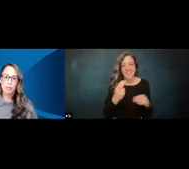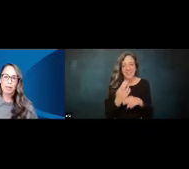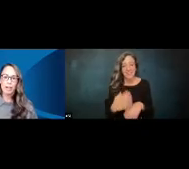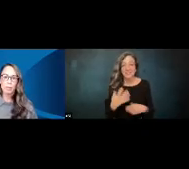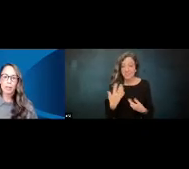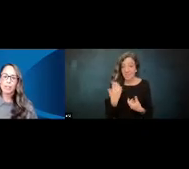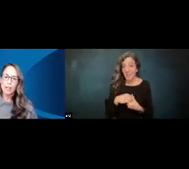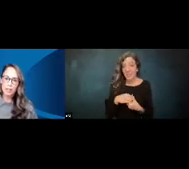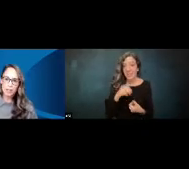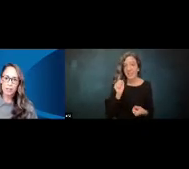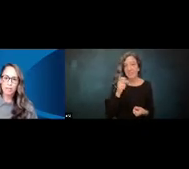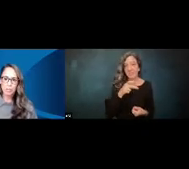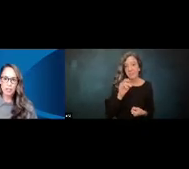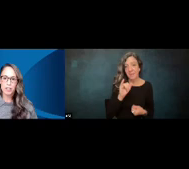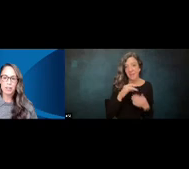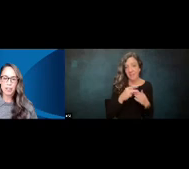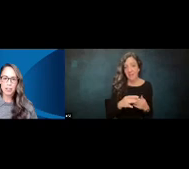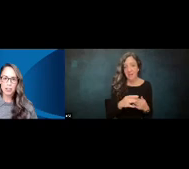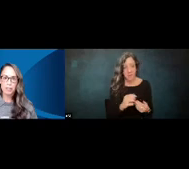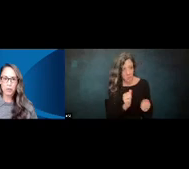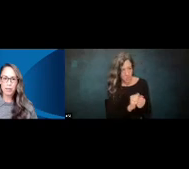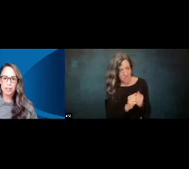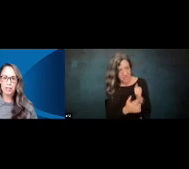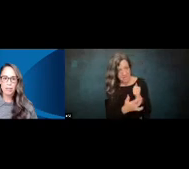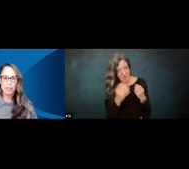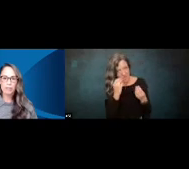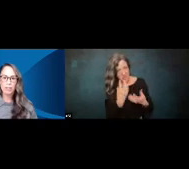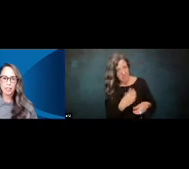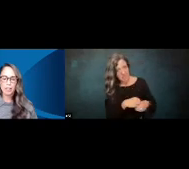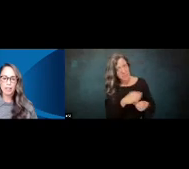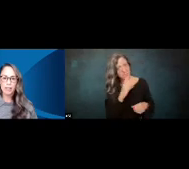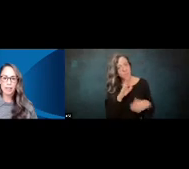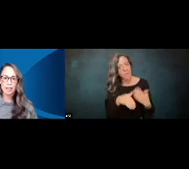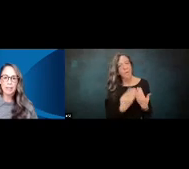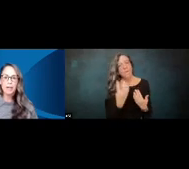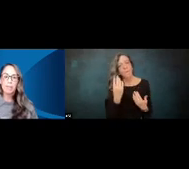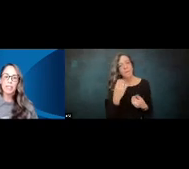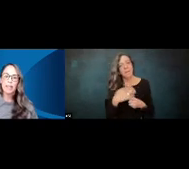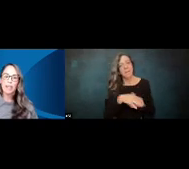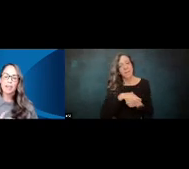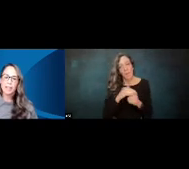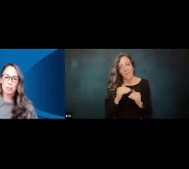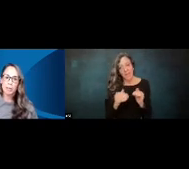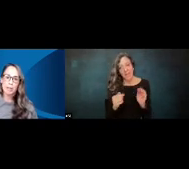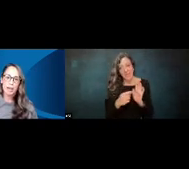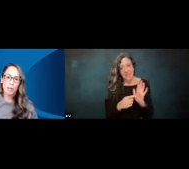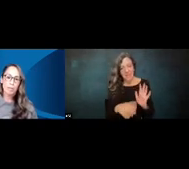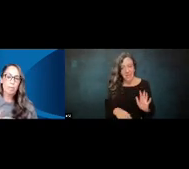which provides more technical information on each of the 14 local level indicators, the aligned SPPI